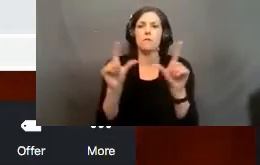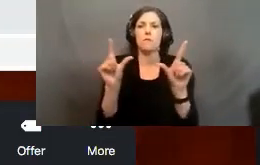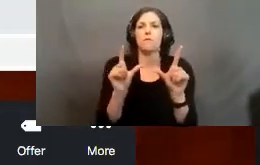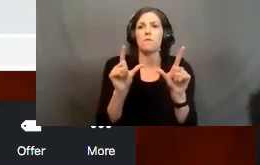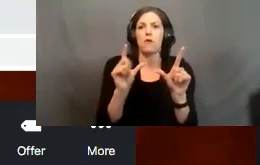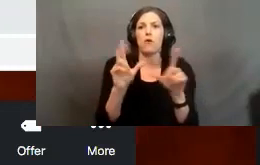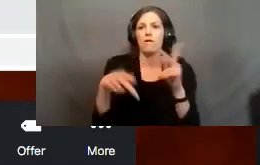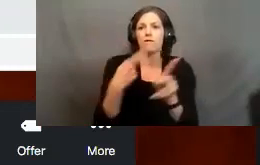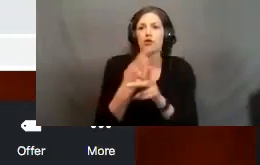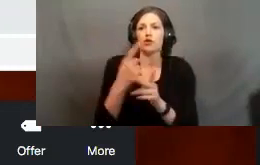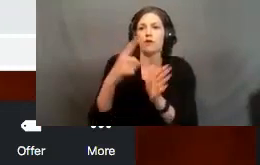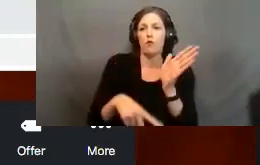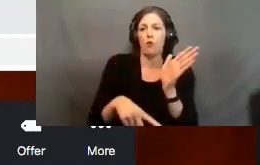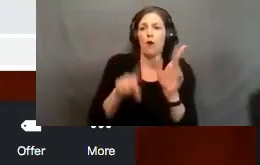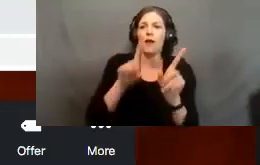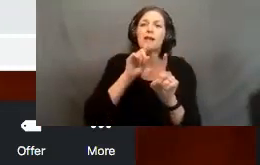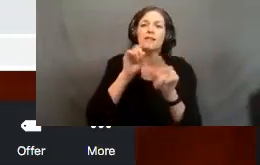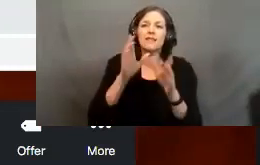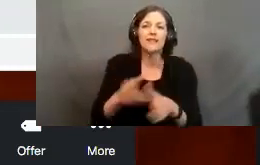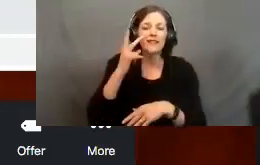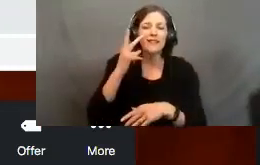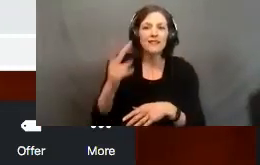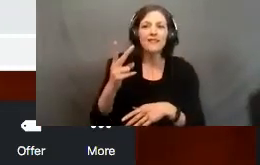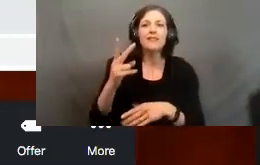seen. So it's less distracting to you is the presenter.